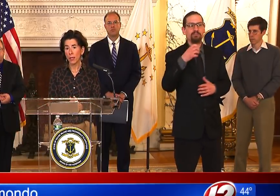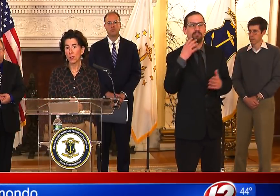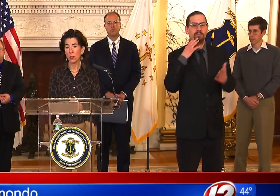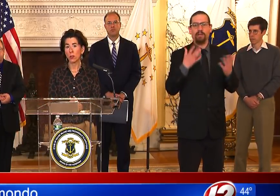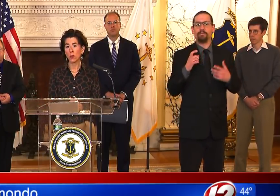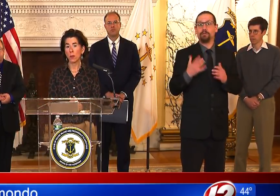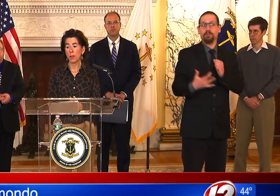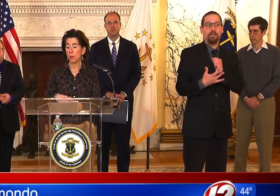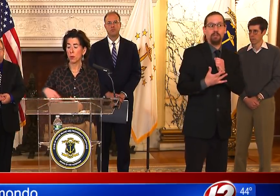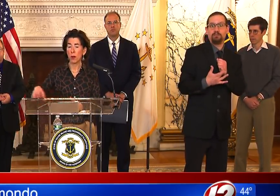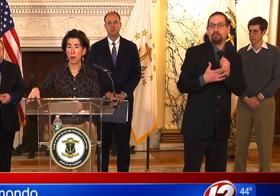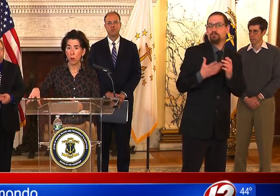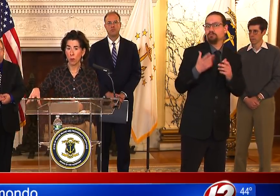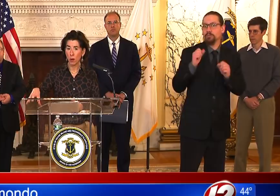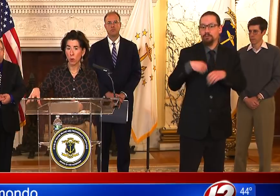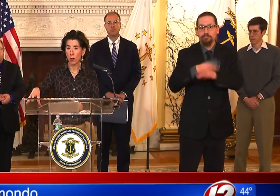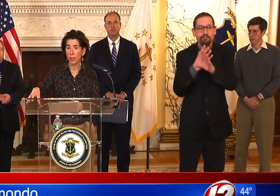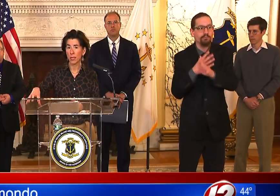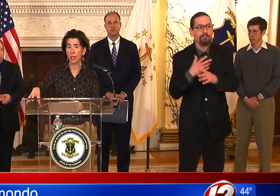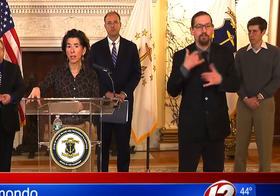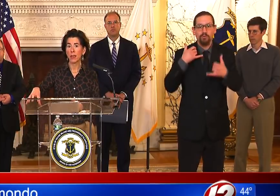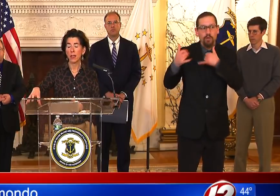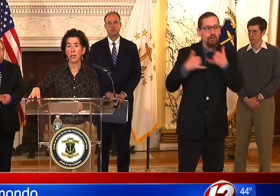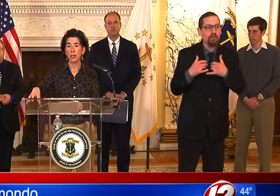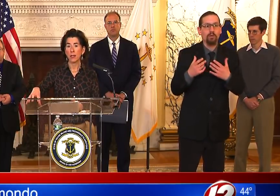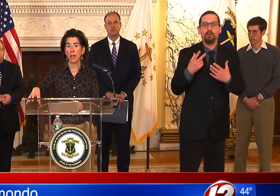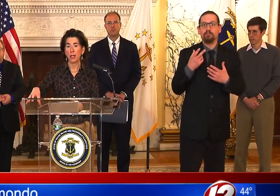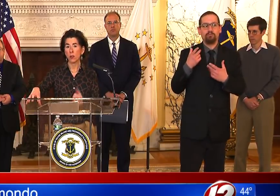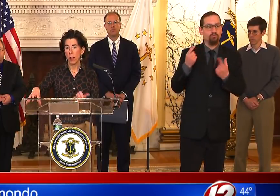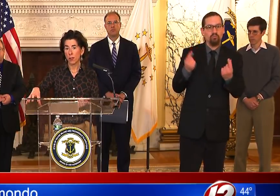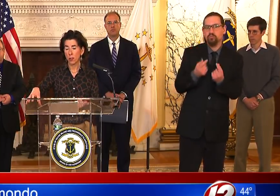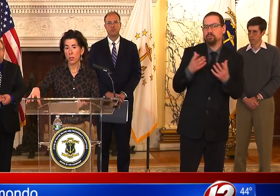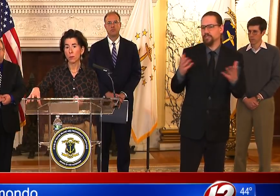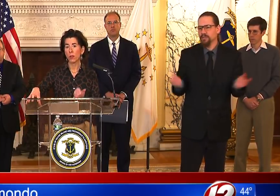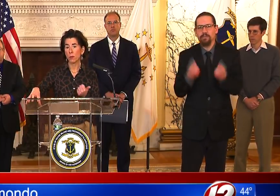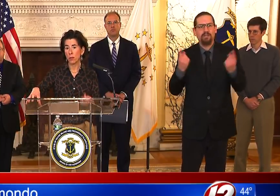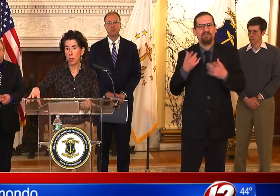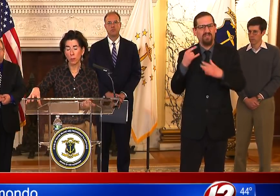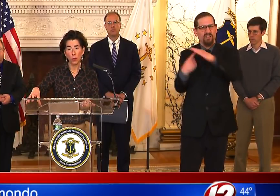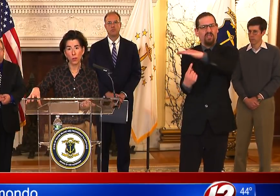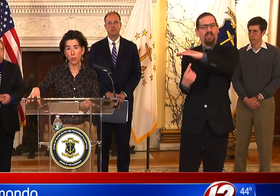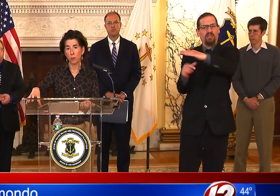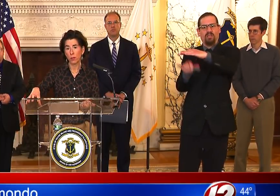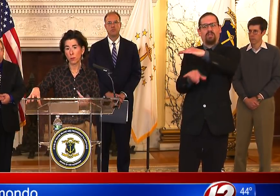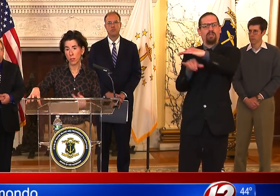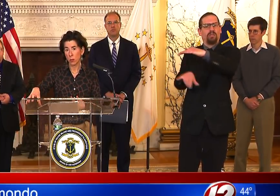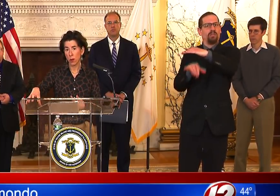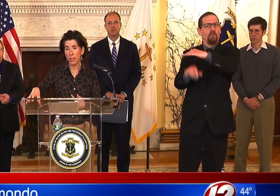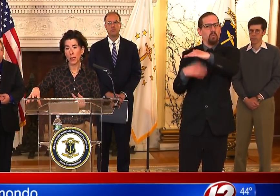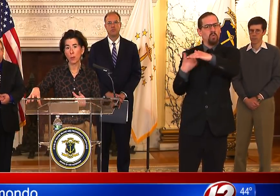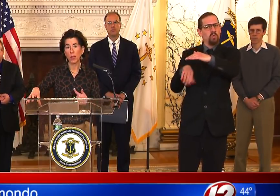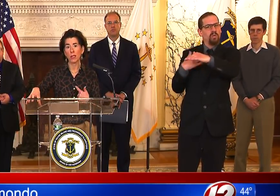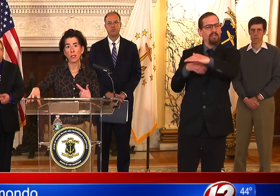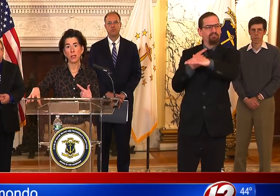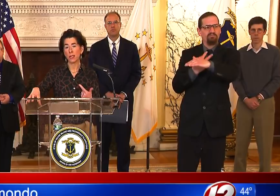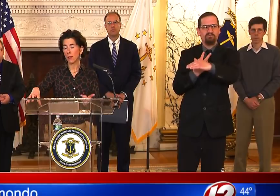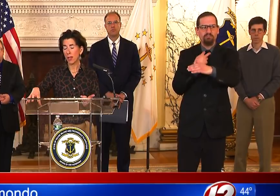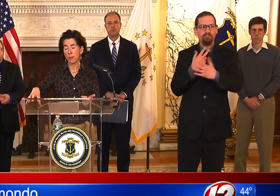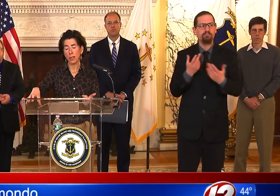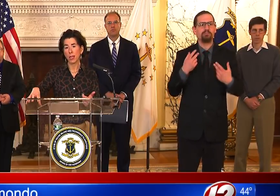ON THE DRAWING BOARD. WE ARE ALSO LOOKING AT TECHNOLOGY. TECHNOLOGY-ENABLED WAYS SO